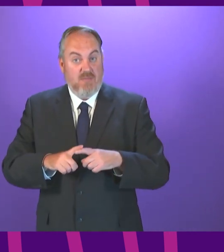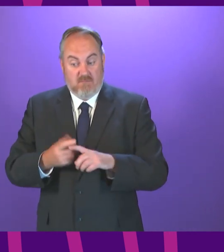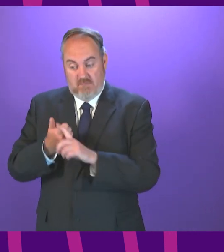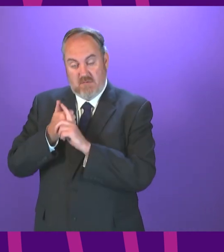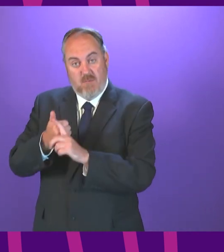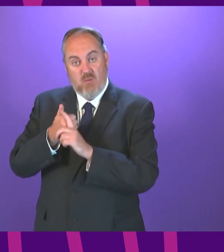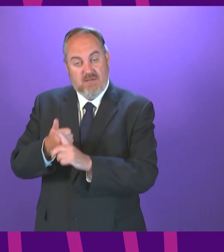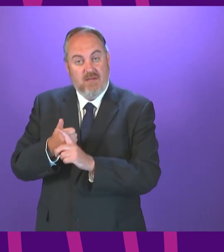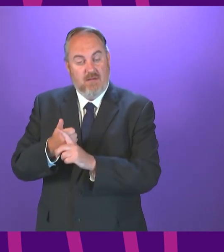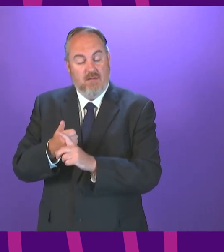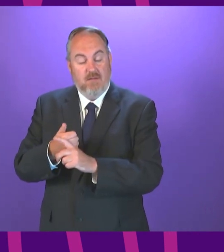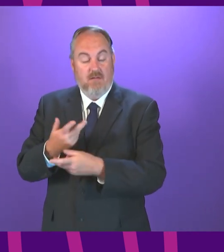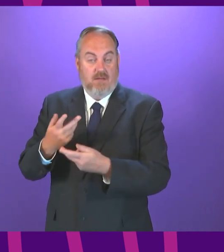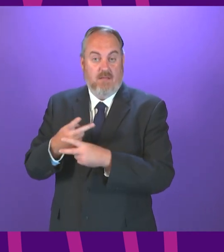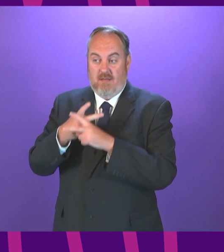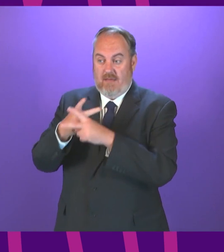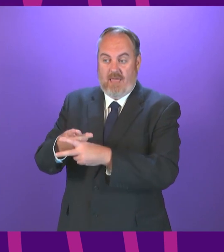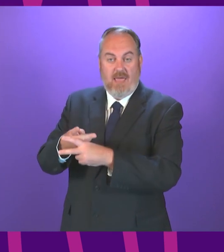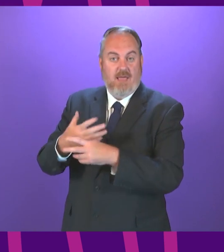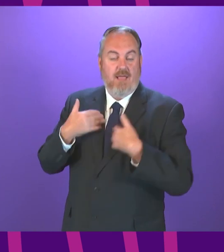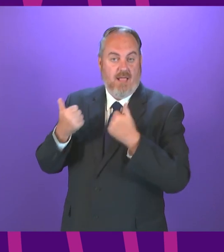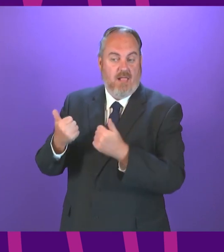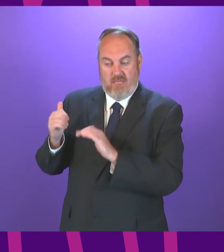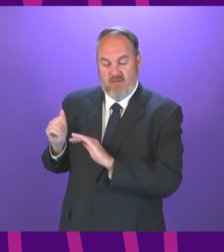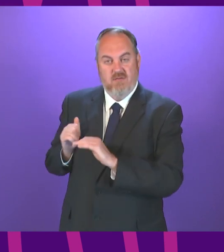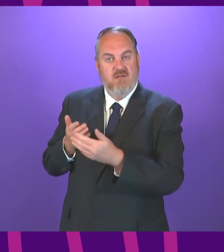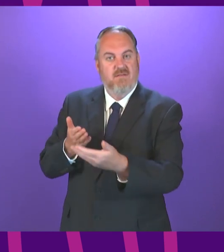to increase understanding of, awareness of and confidence in the various roles